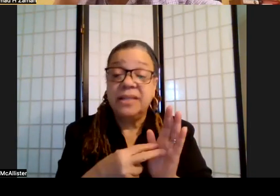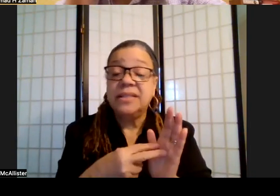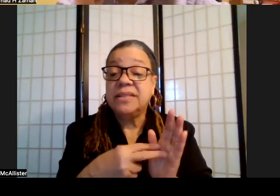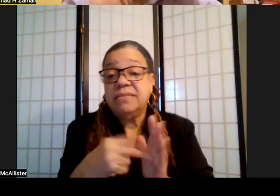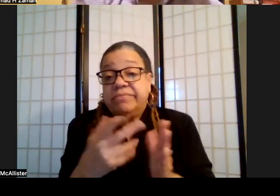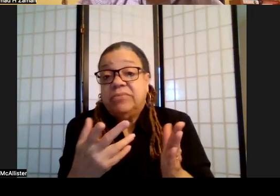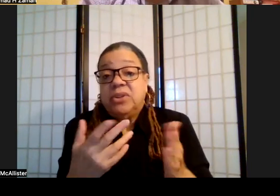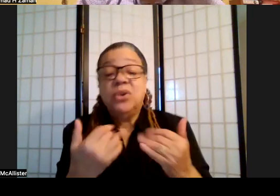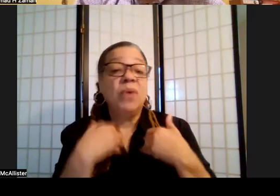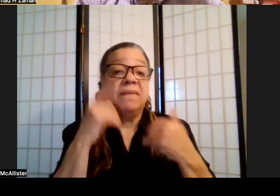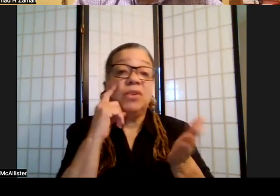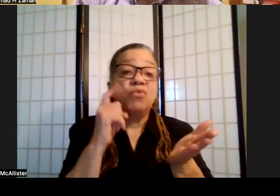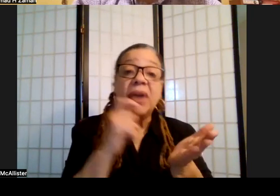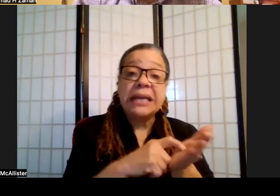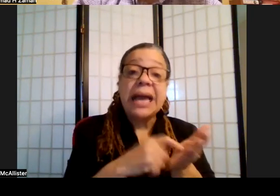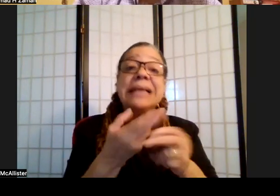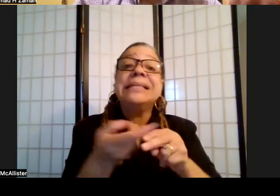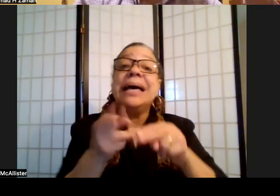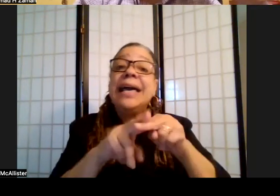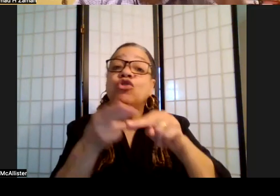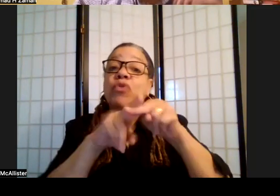we have to recognize an increased use of antibiotics